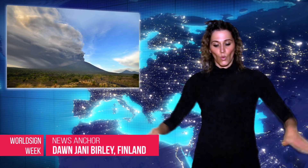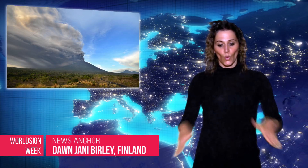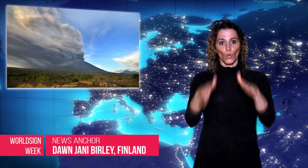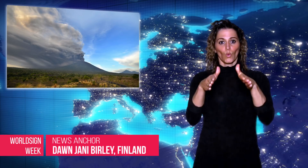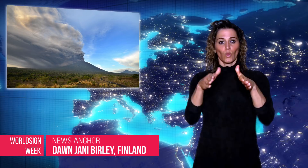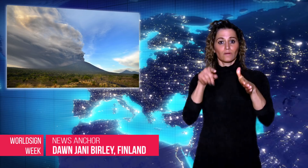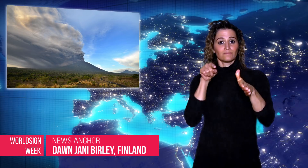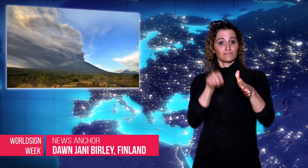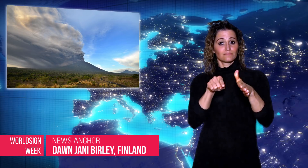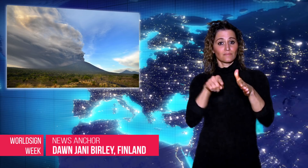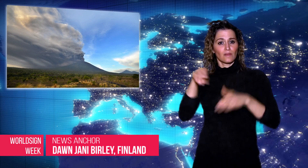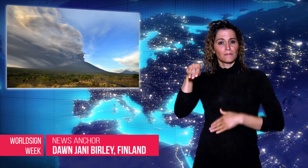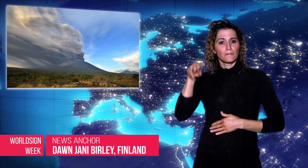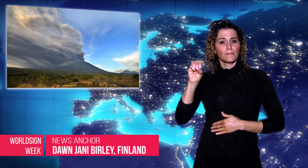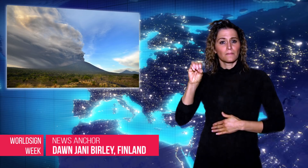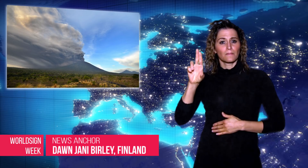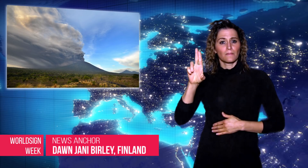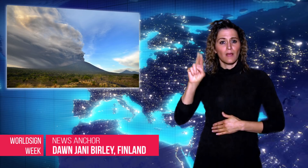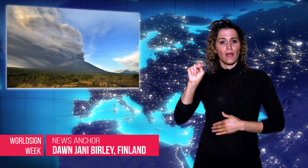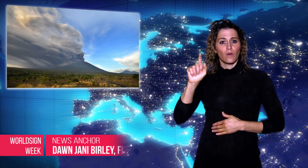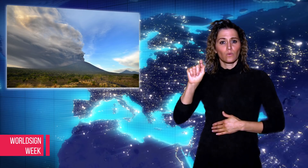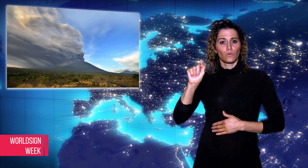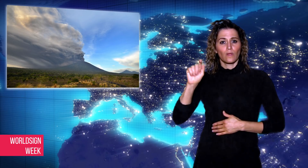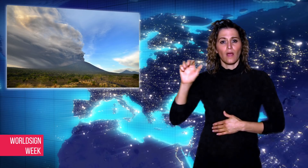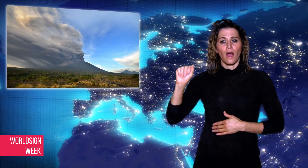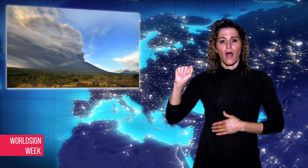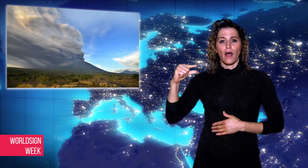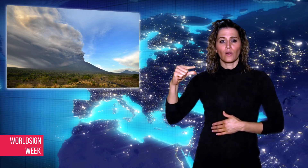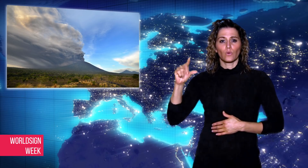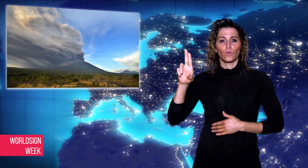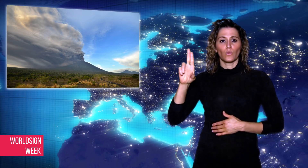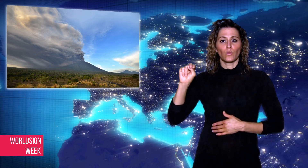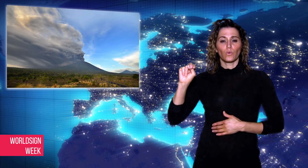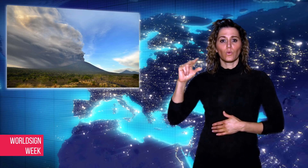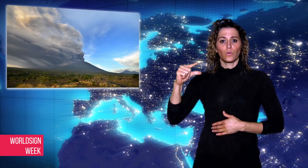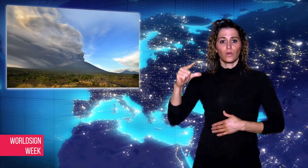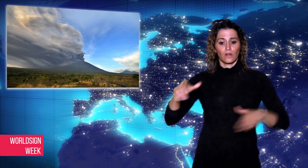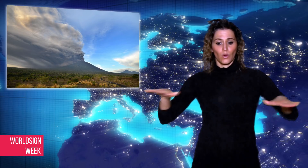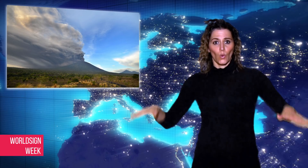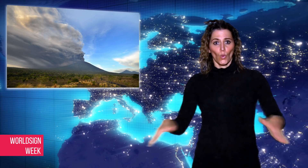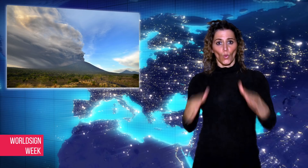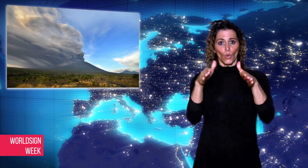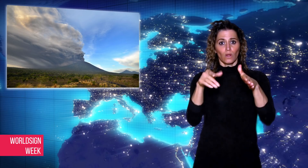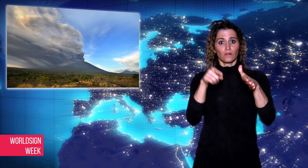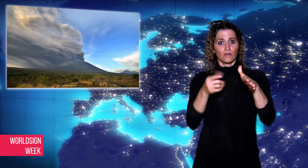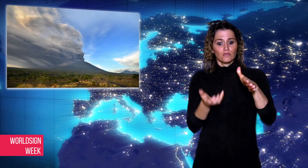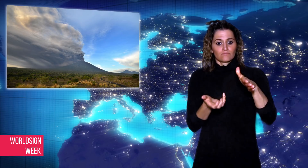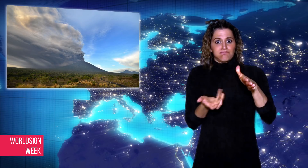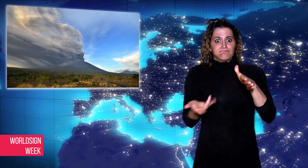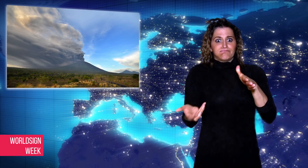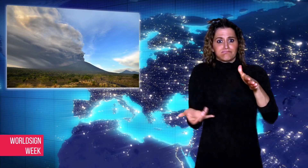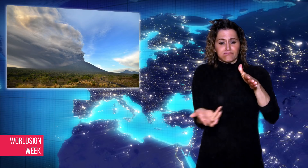Dawn: Mount Agung, an active volcano on